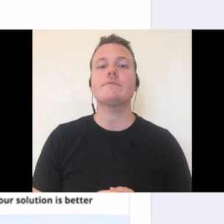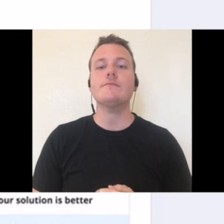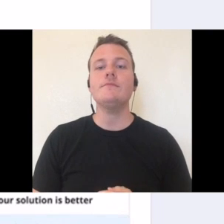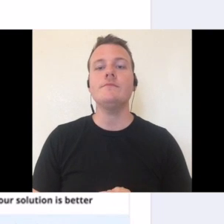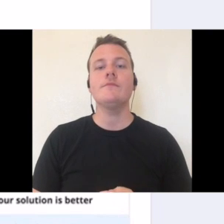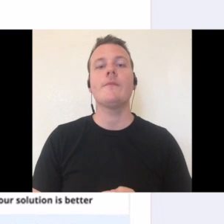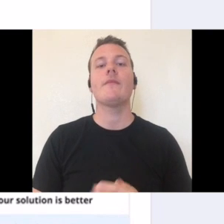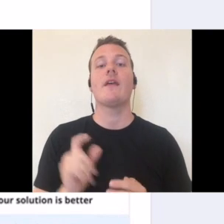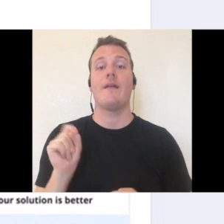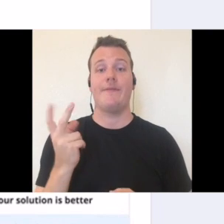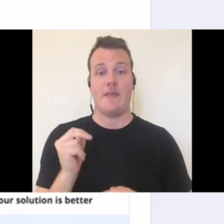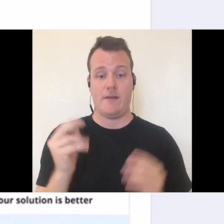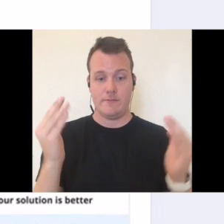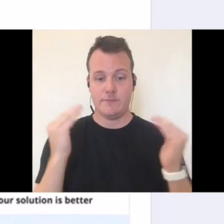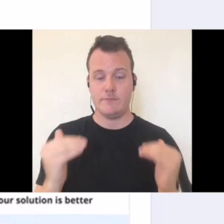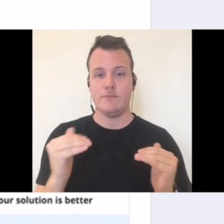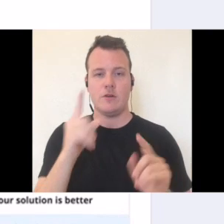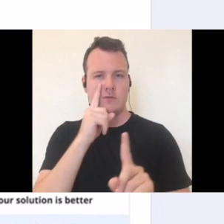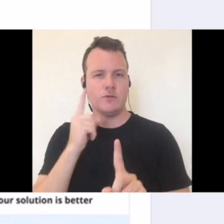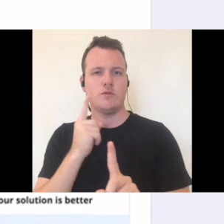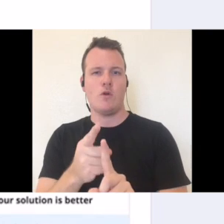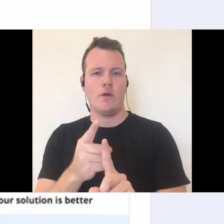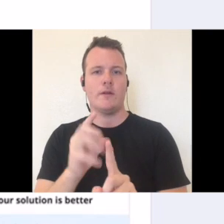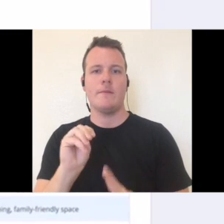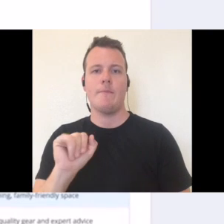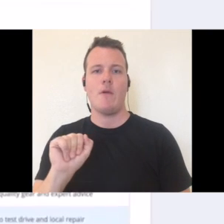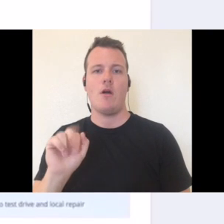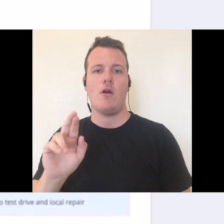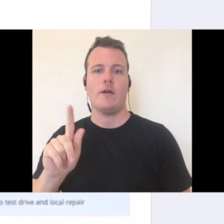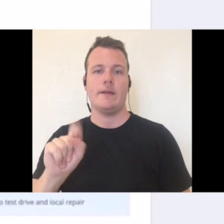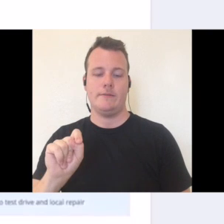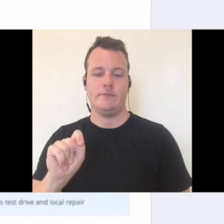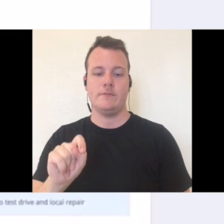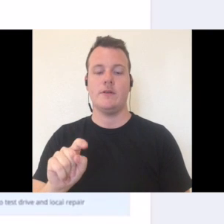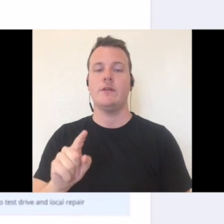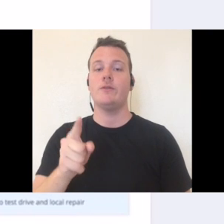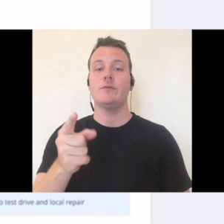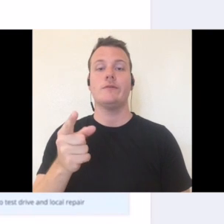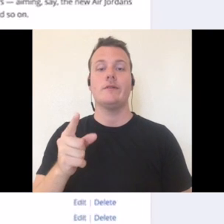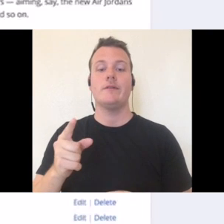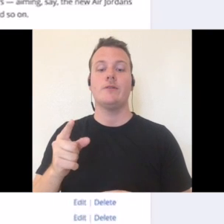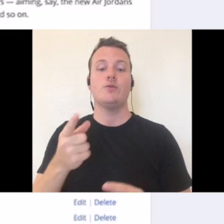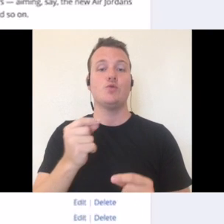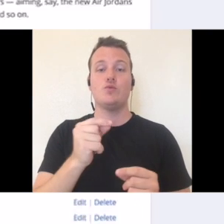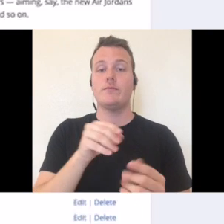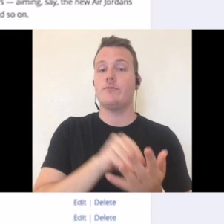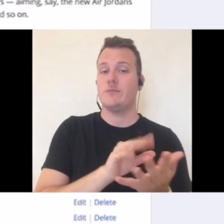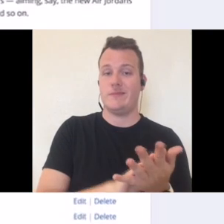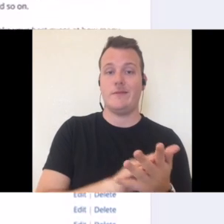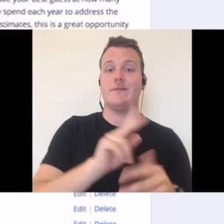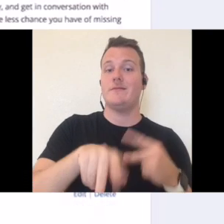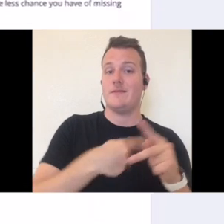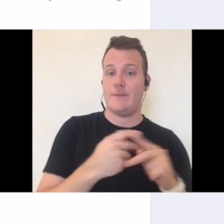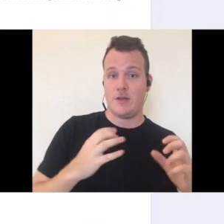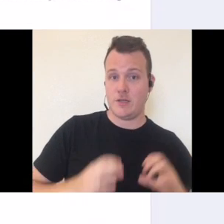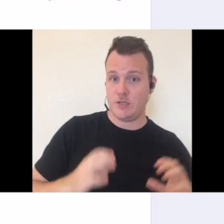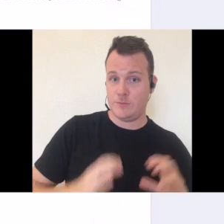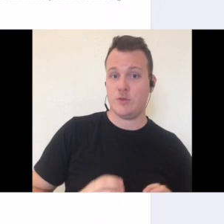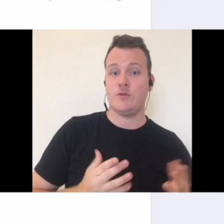problem, and then you can get into your target market. Live Plan will generate this beautiful graph for you. All you have to do is put in the types of